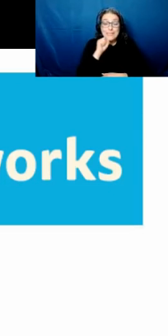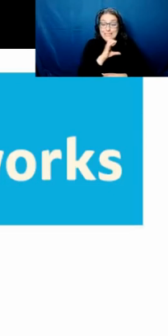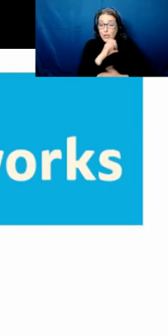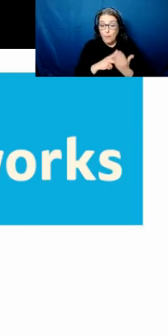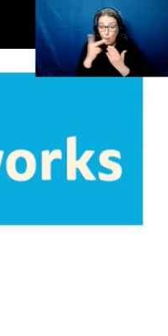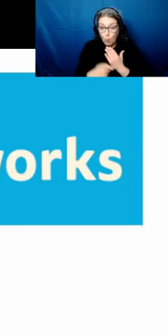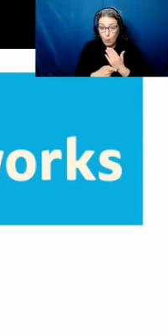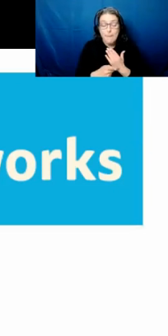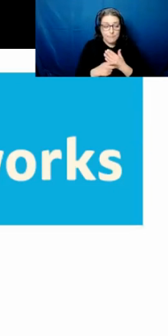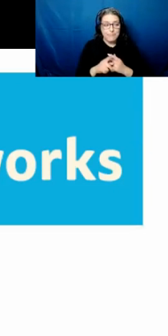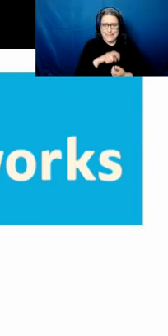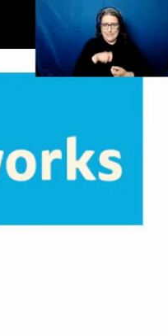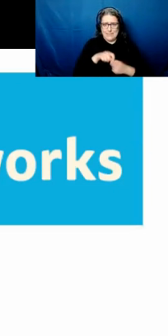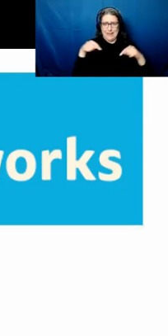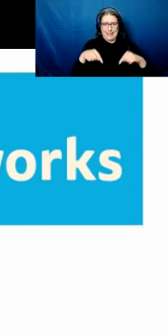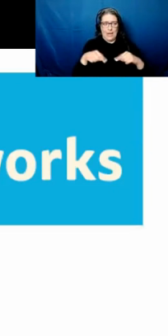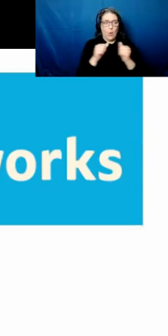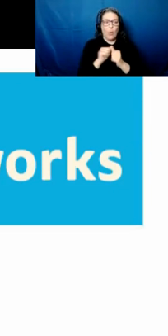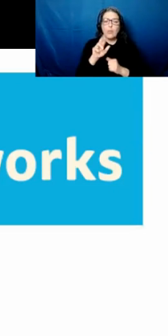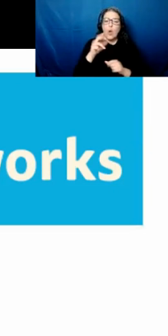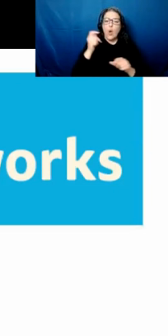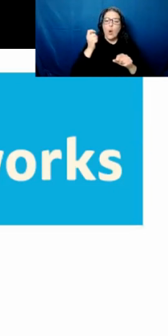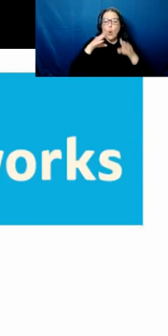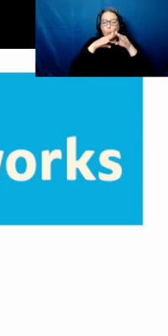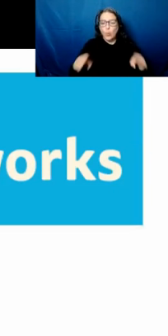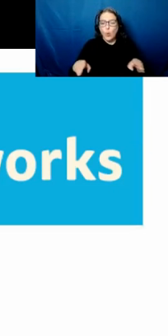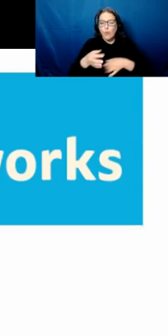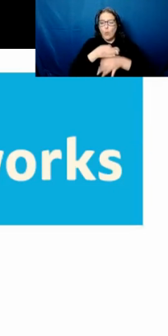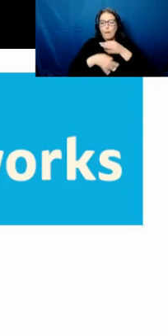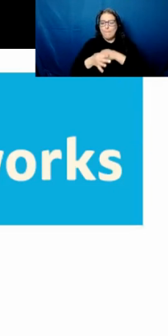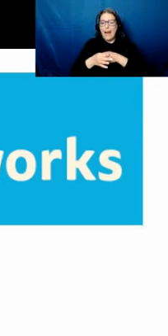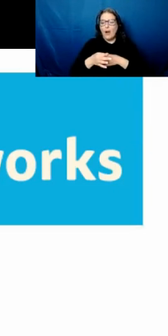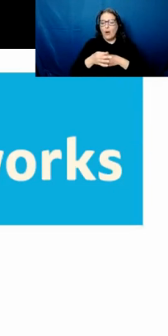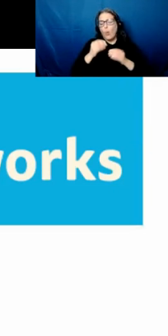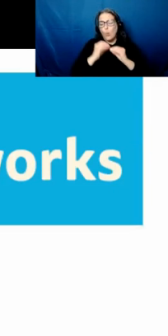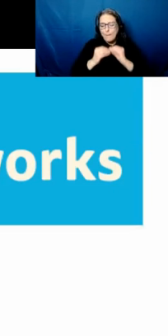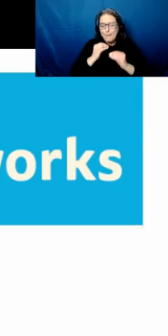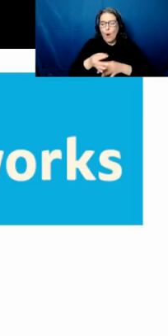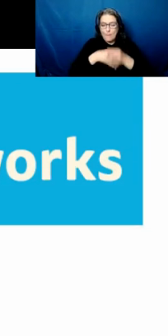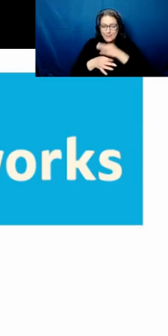(back ground conversation).